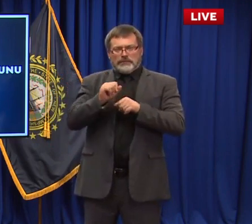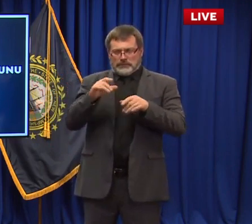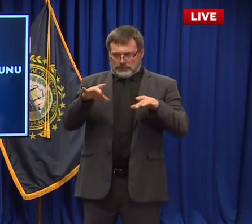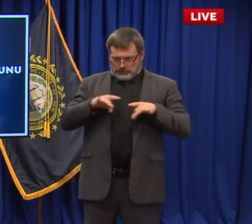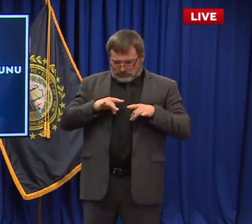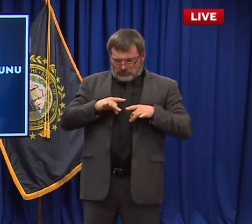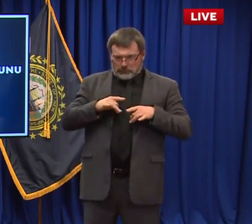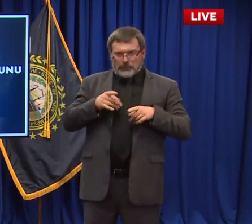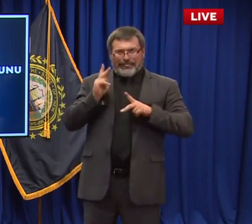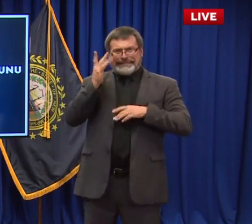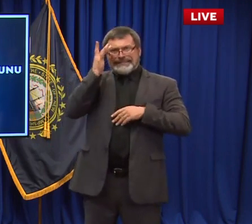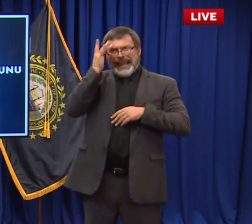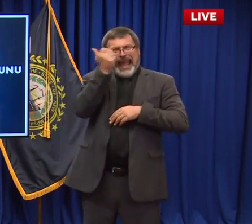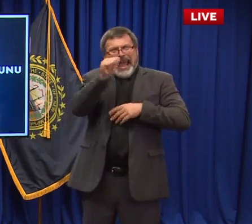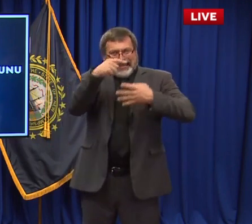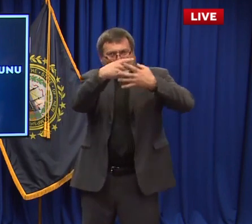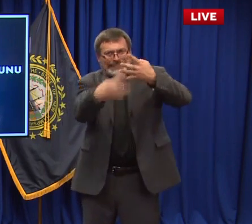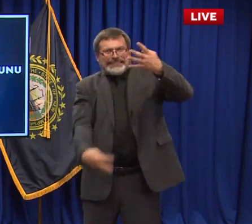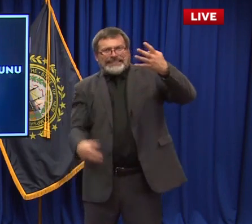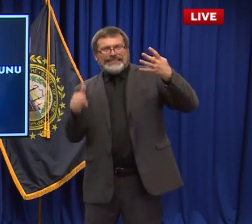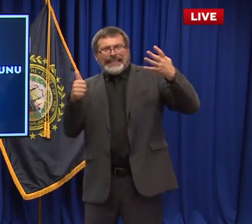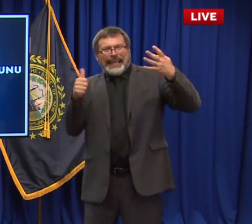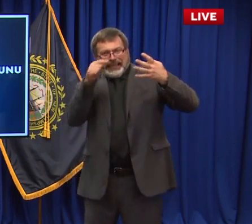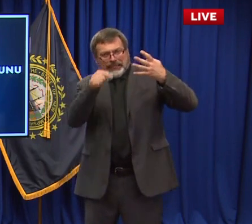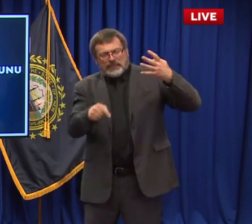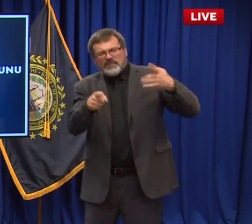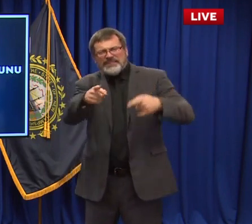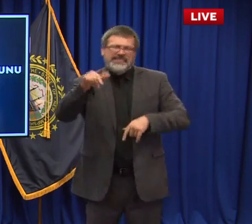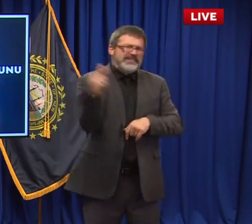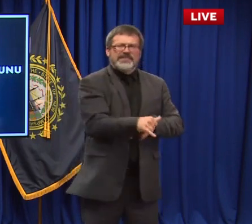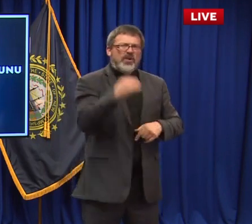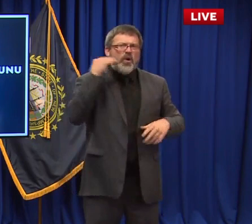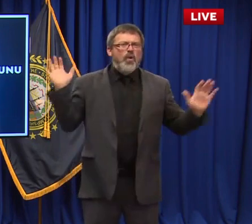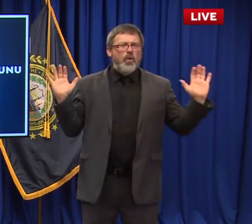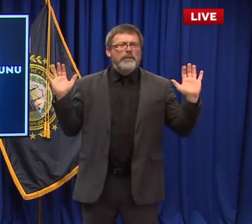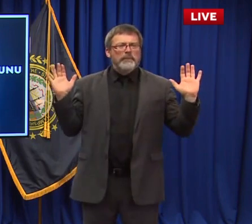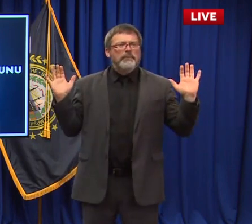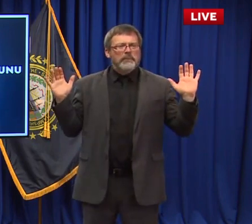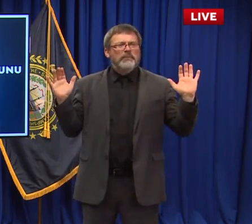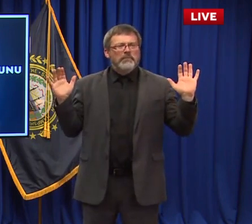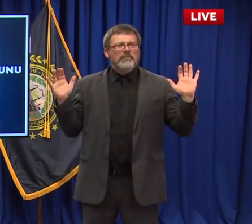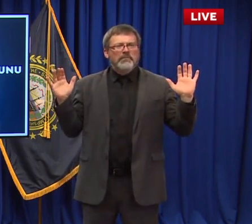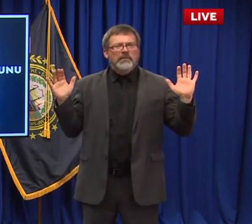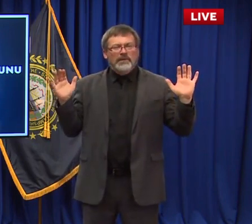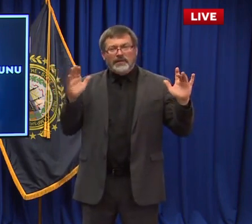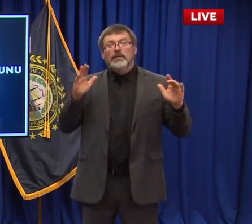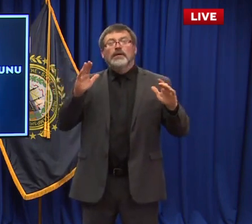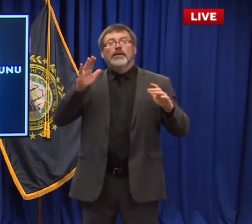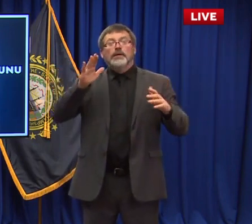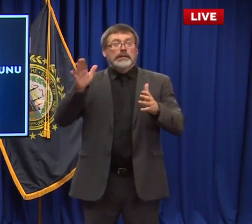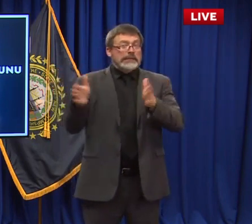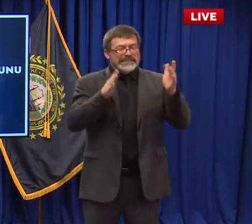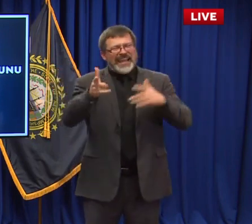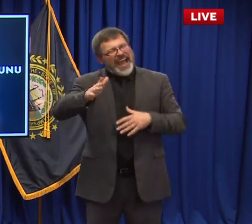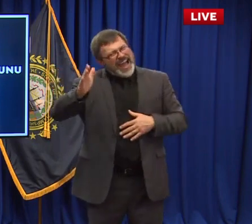PEOPLE SHOULD THEY HOME IF THEY HAVE ANY SYMPTOMS OF COVID-19, EVEN MILD TUMS. WE ENCOURAGE PEOPLE TO GET TESTED.